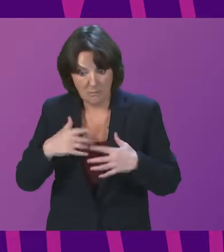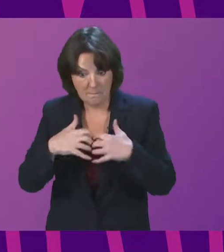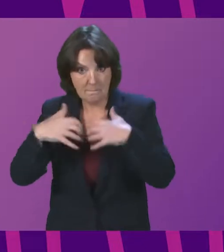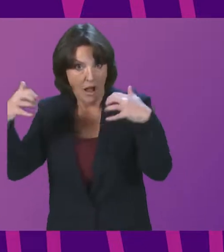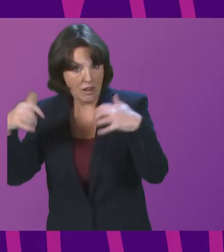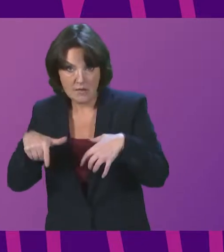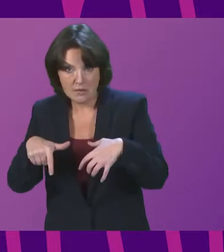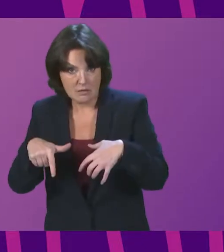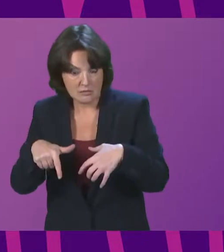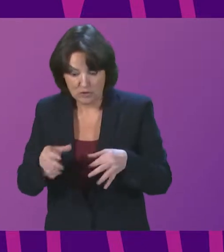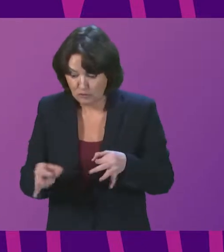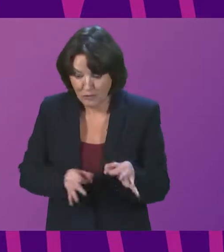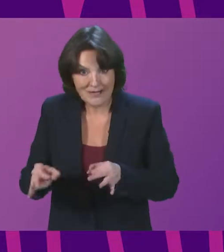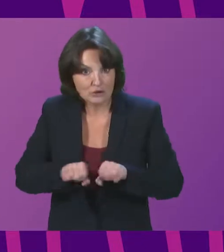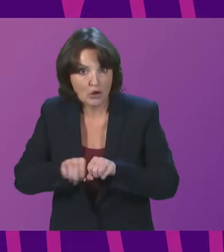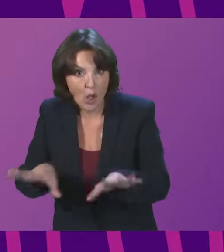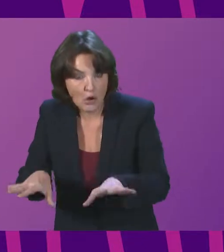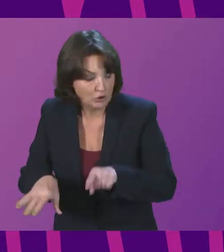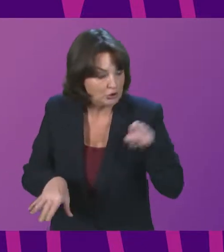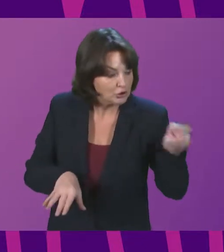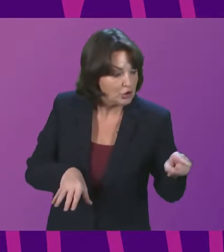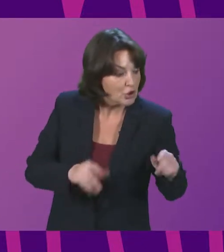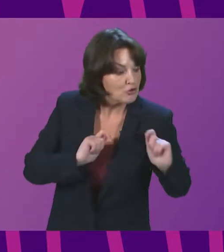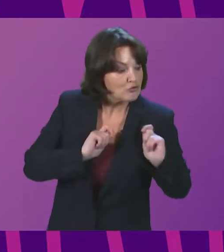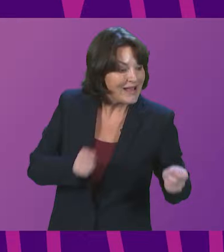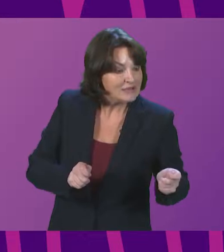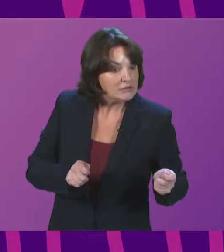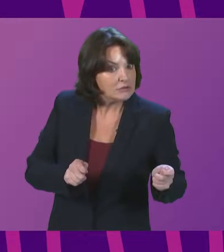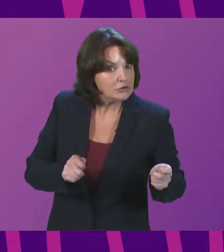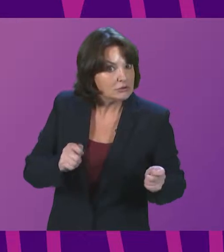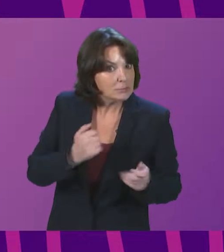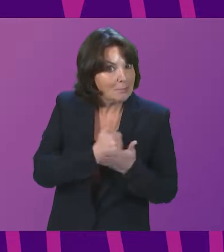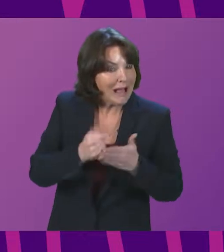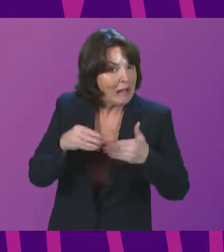economic strategy launch and the resignation of the chief executive of the Scottish National Investment Bank.